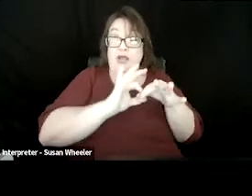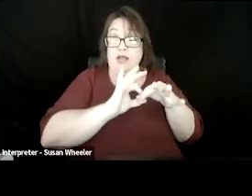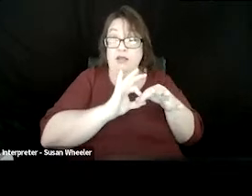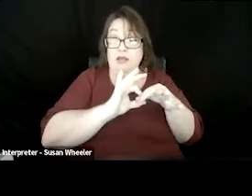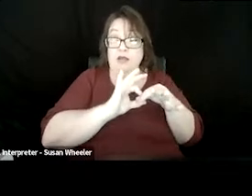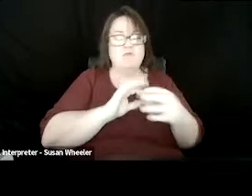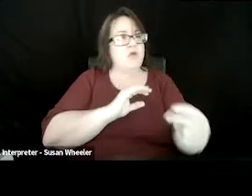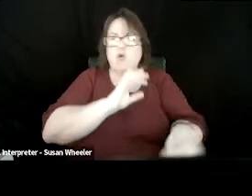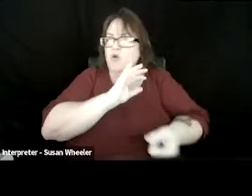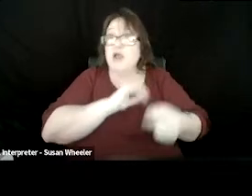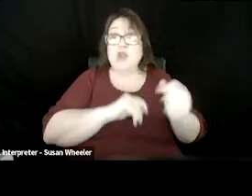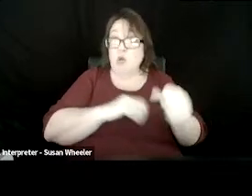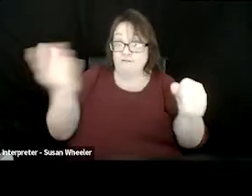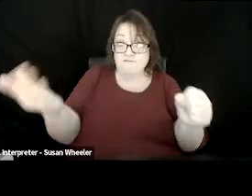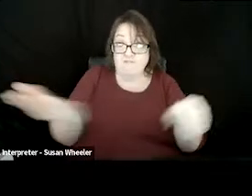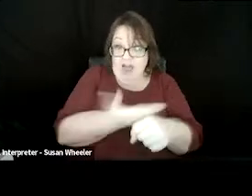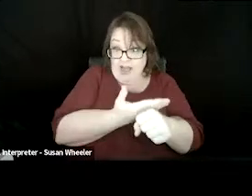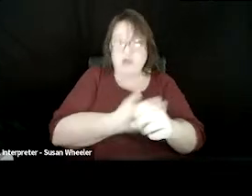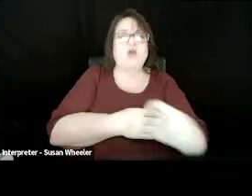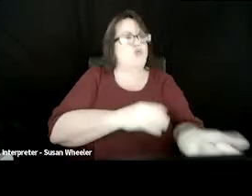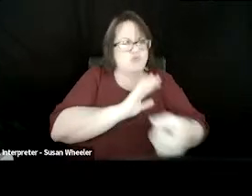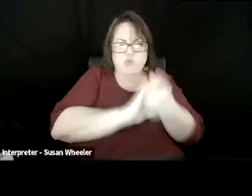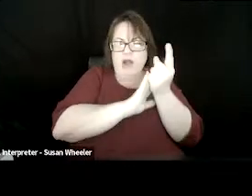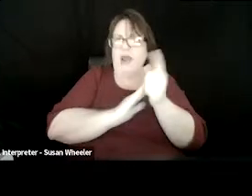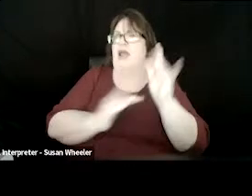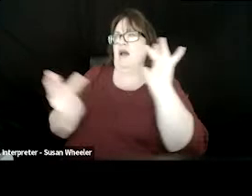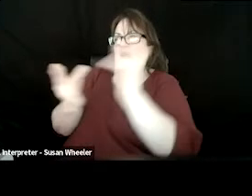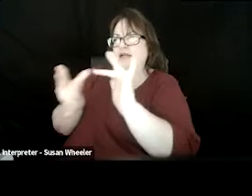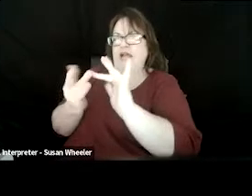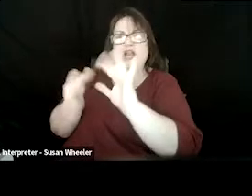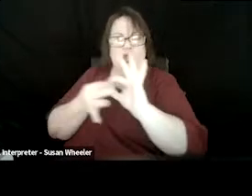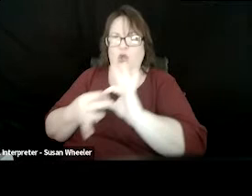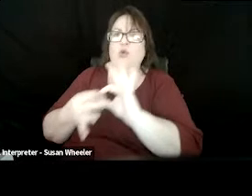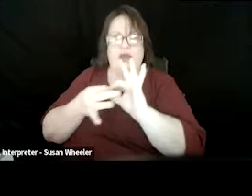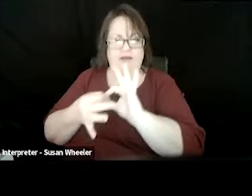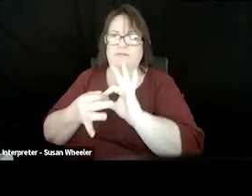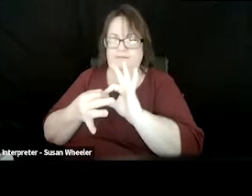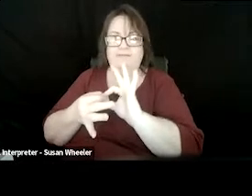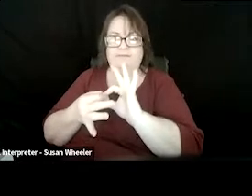your union representative. If you're not at a union station or you're not yet a member